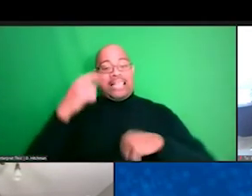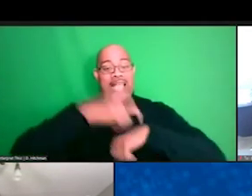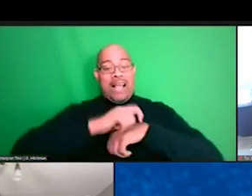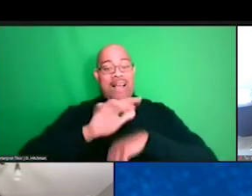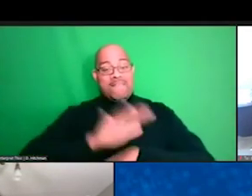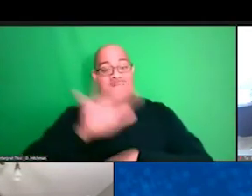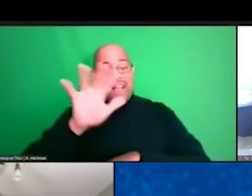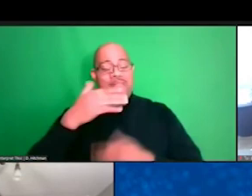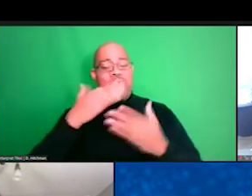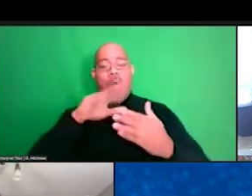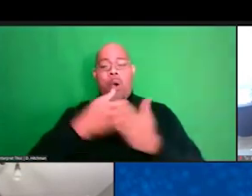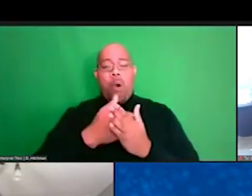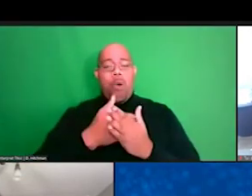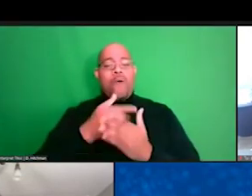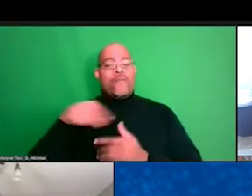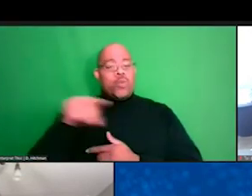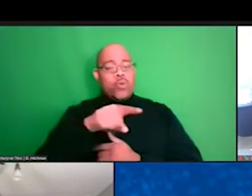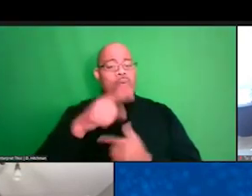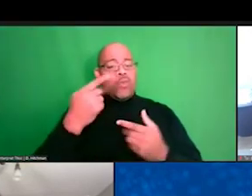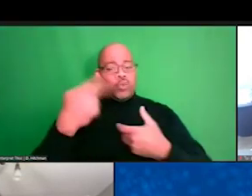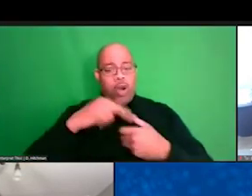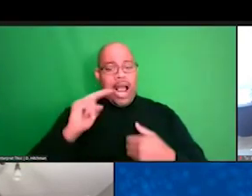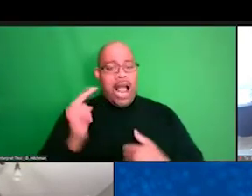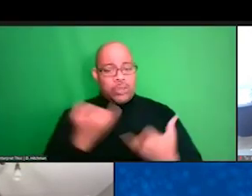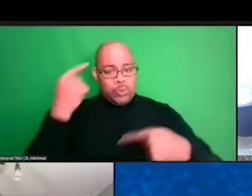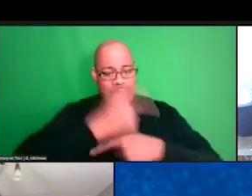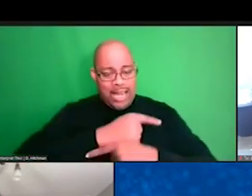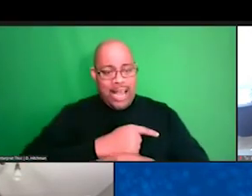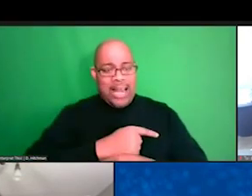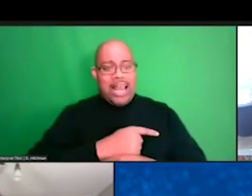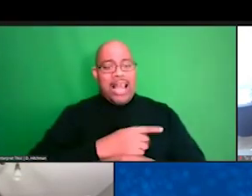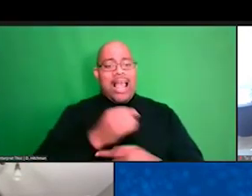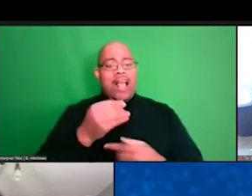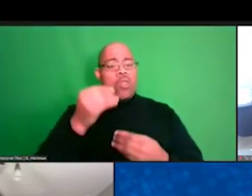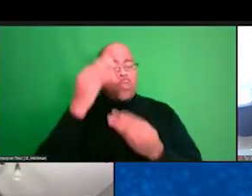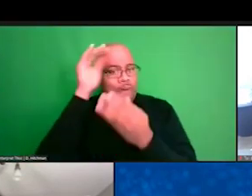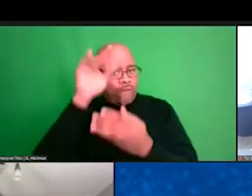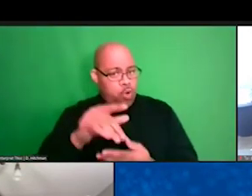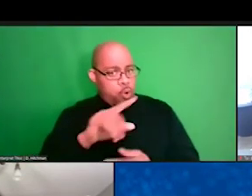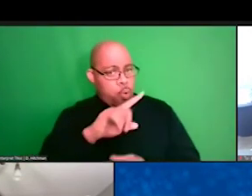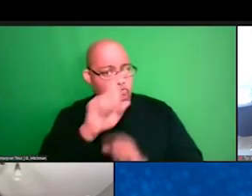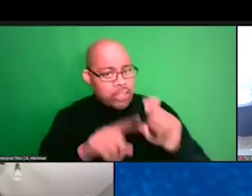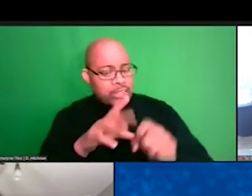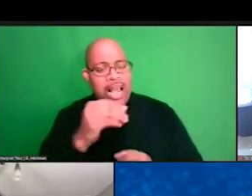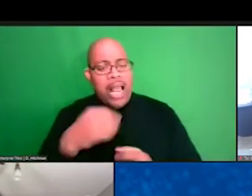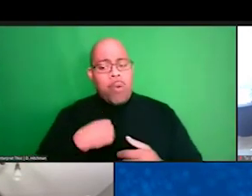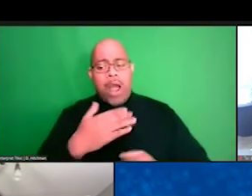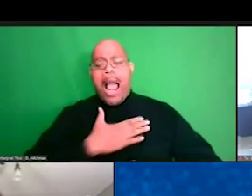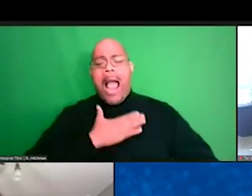of you for joining us today and for your thoughtful questions, and we're so glad to share our